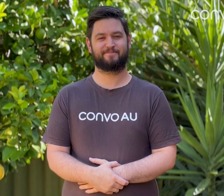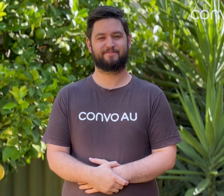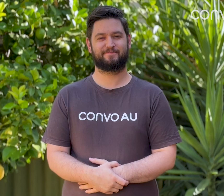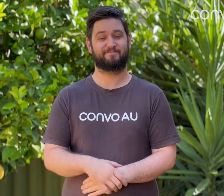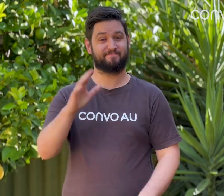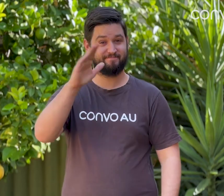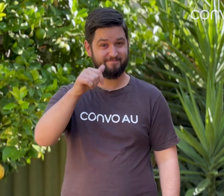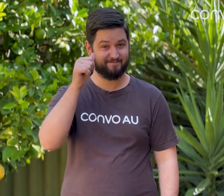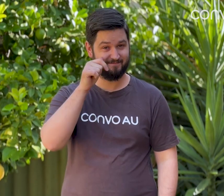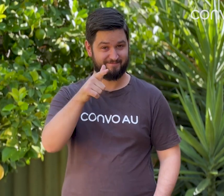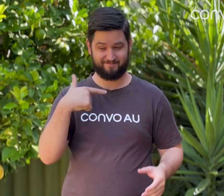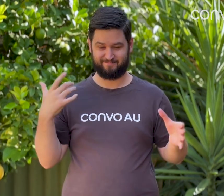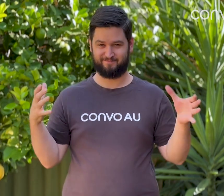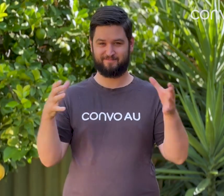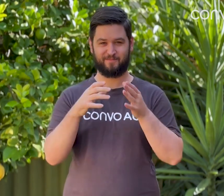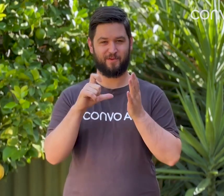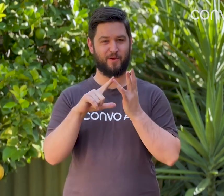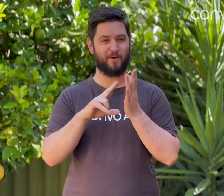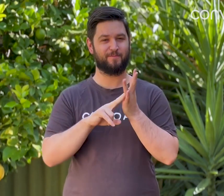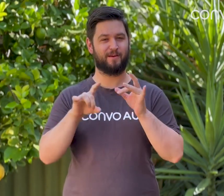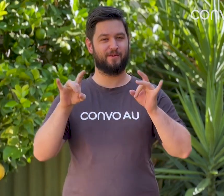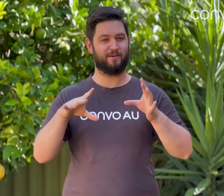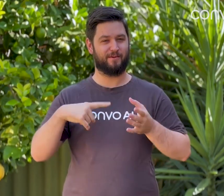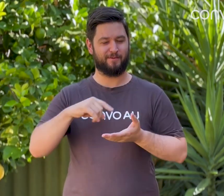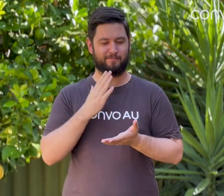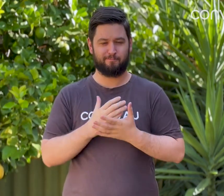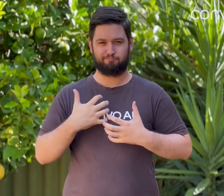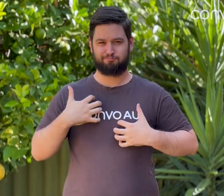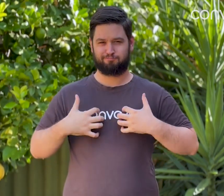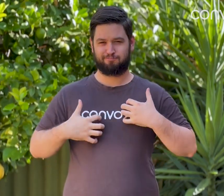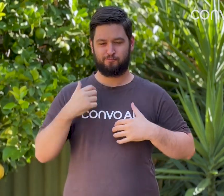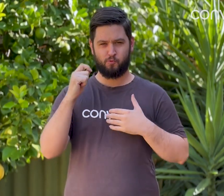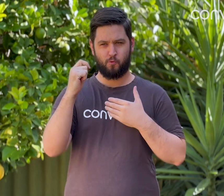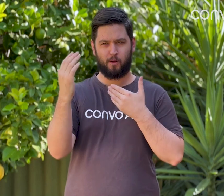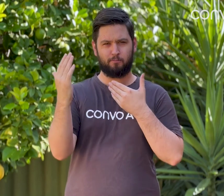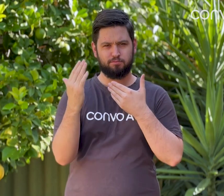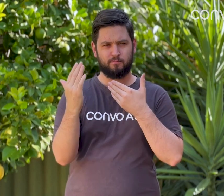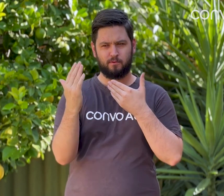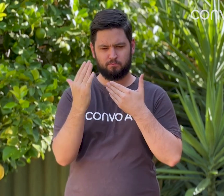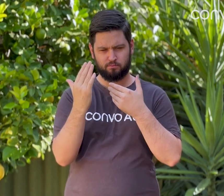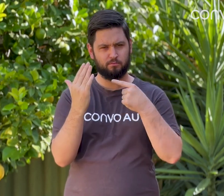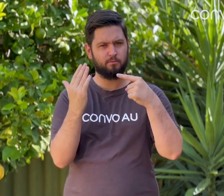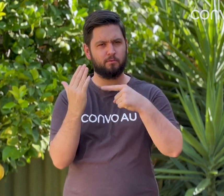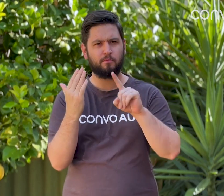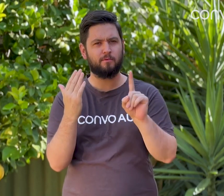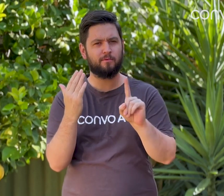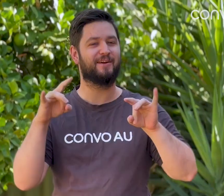Hey! Convo Australia is getting excited